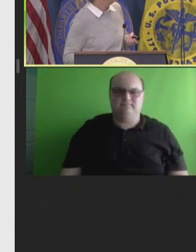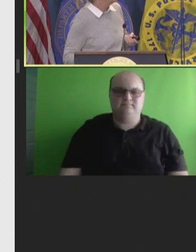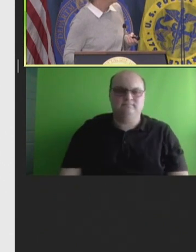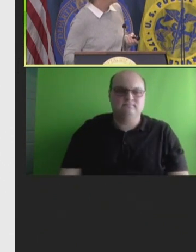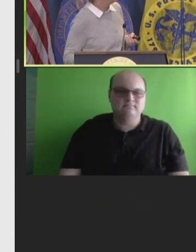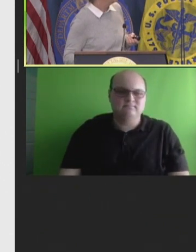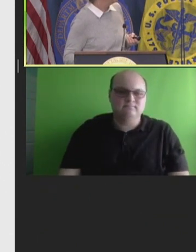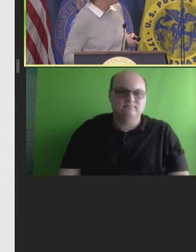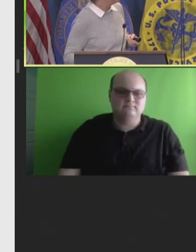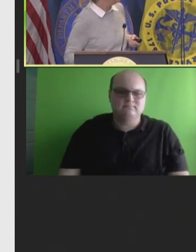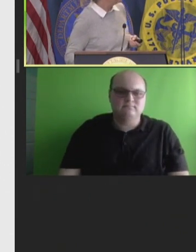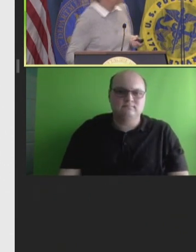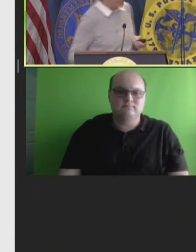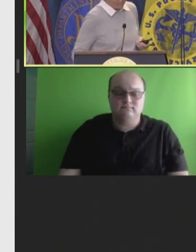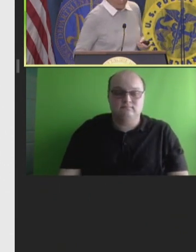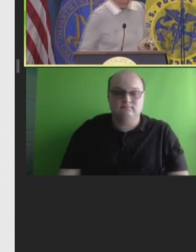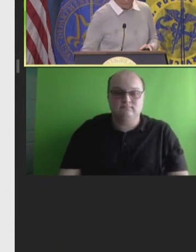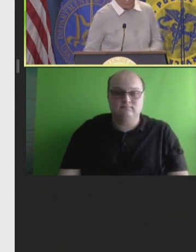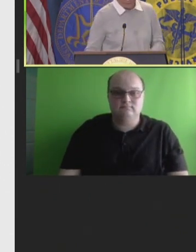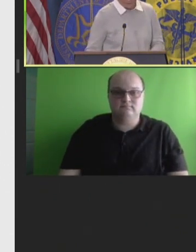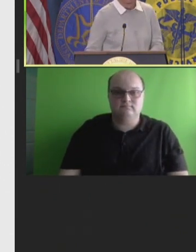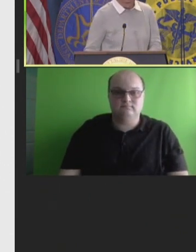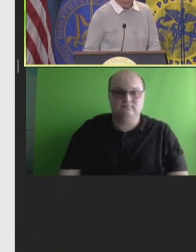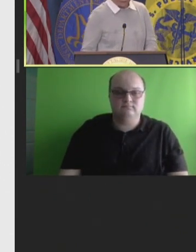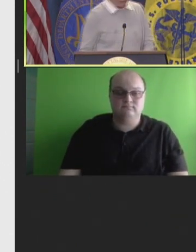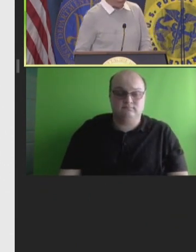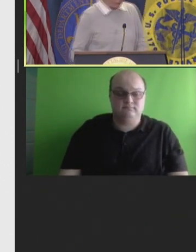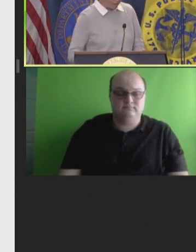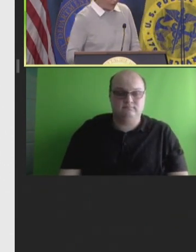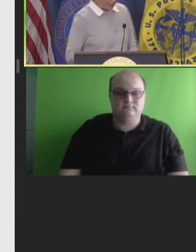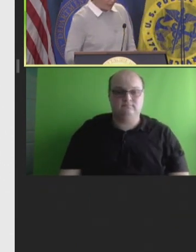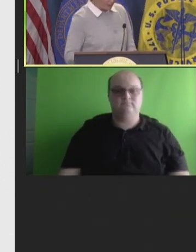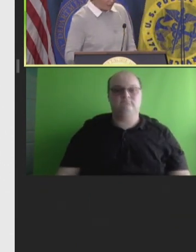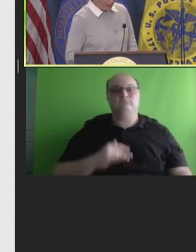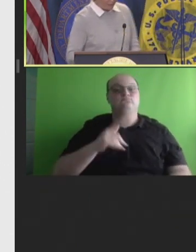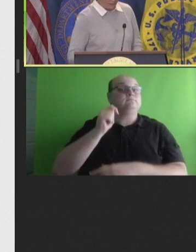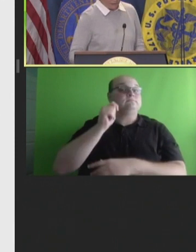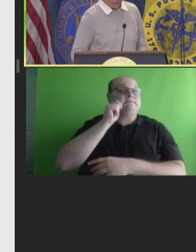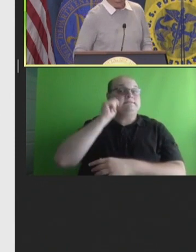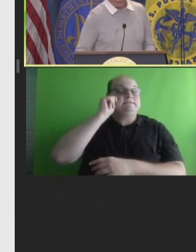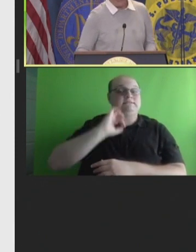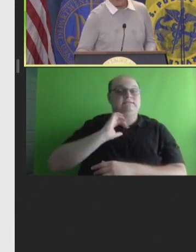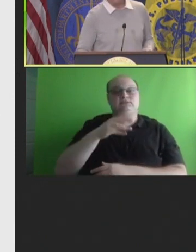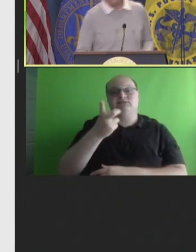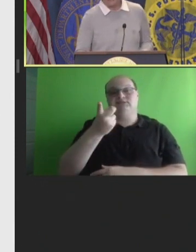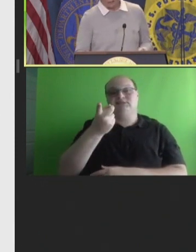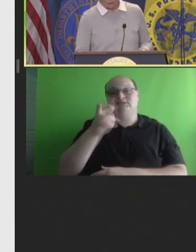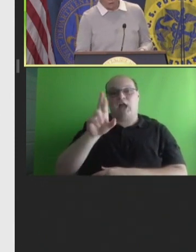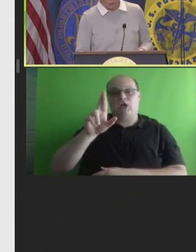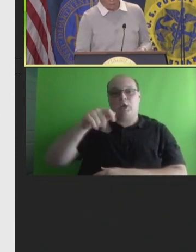With adolescents, you can see, just as Dr. Peacock talked about, the rebound is not as strong with